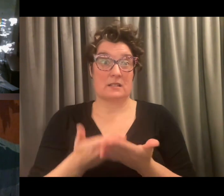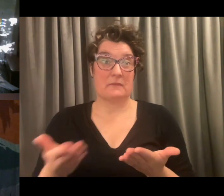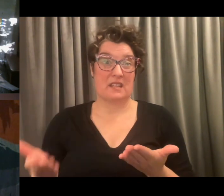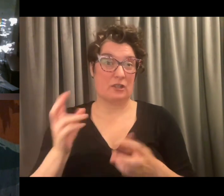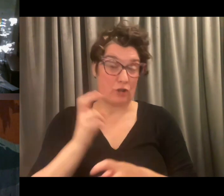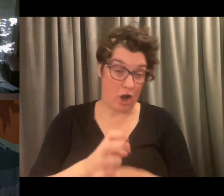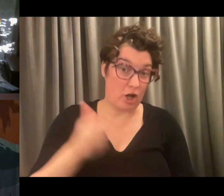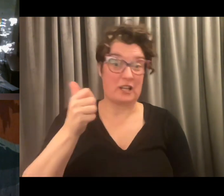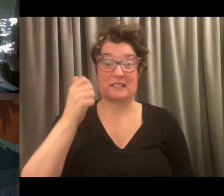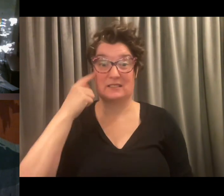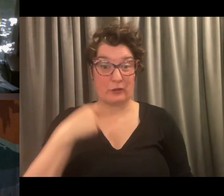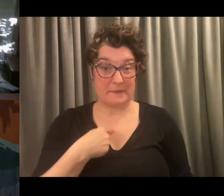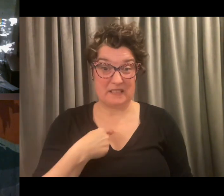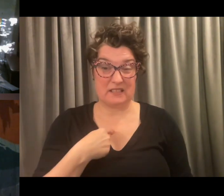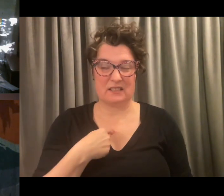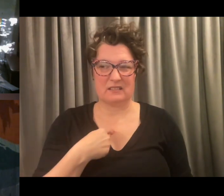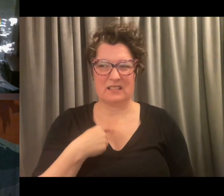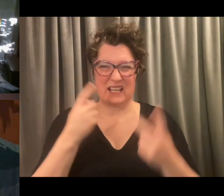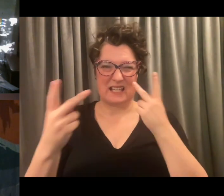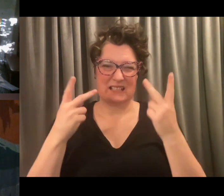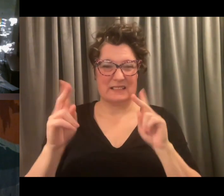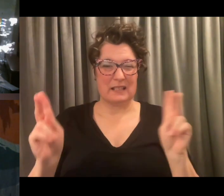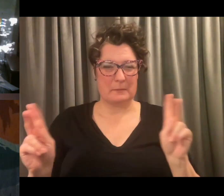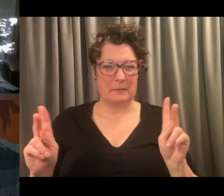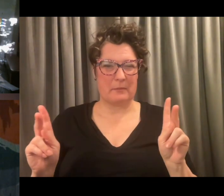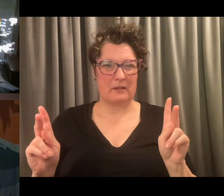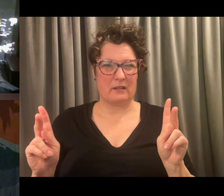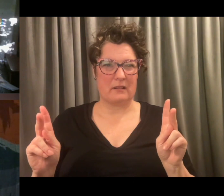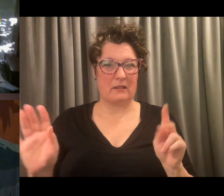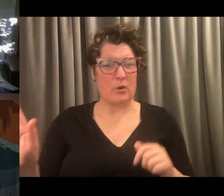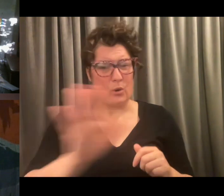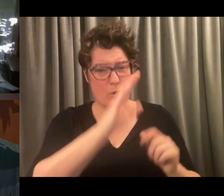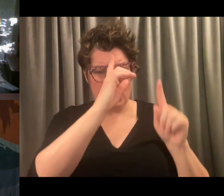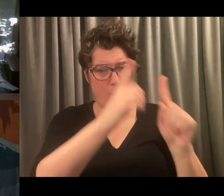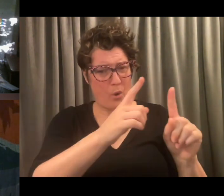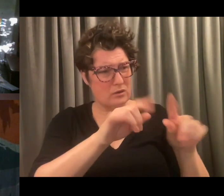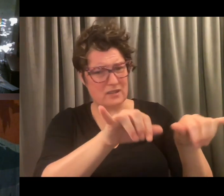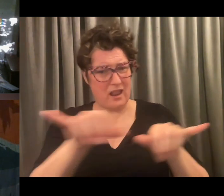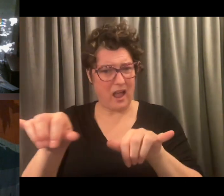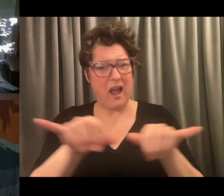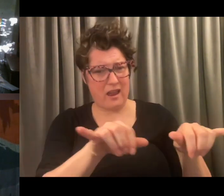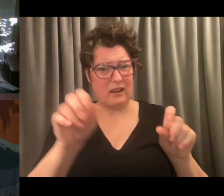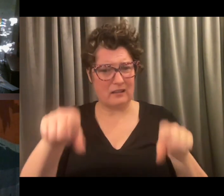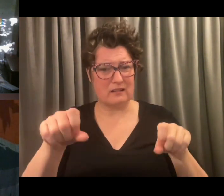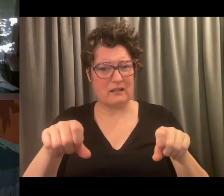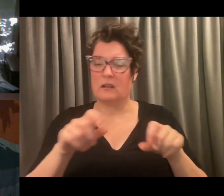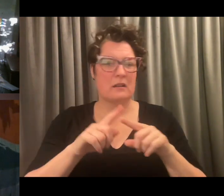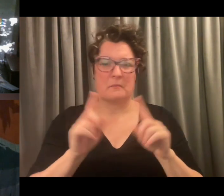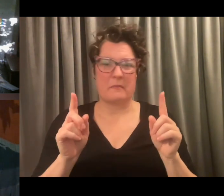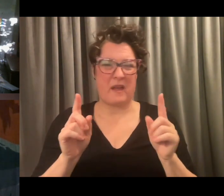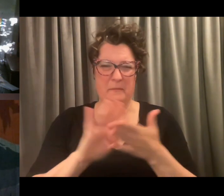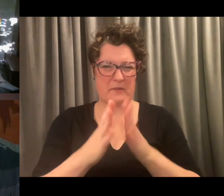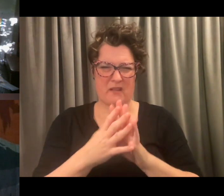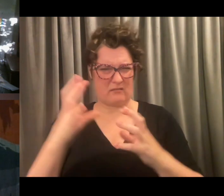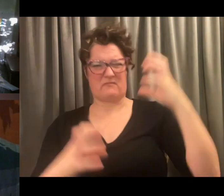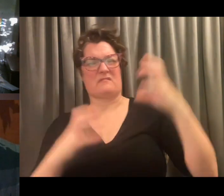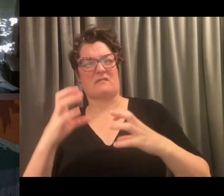goals are aligned kind of fall into like discord, and the ways that we struggle